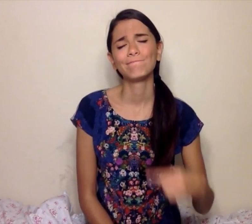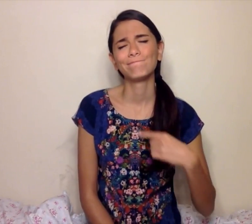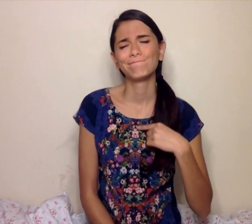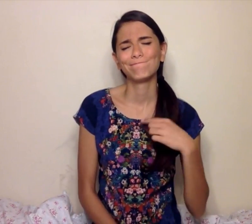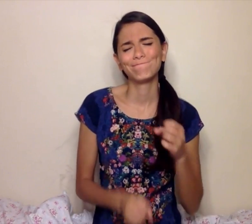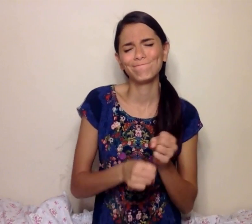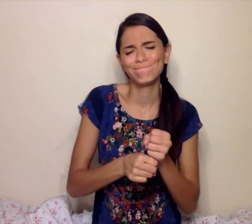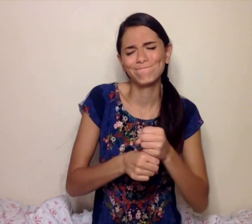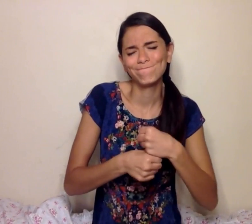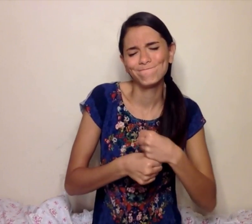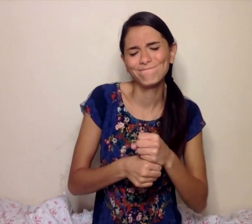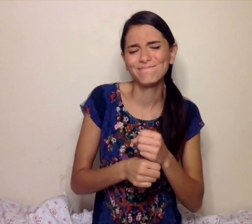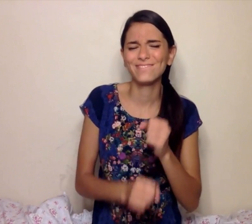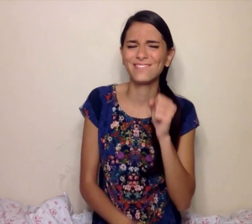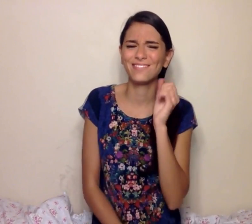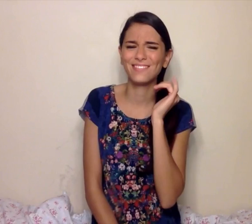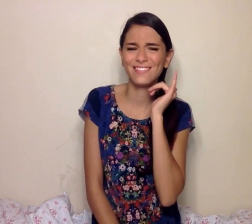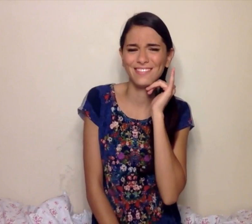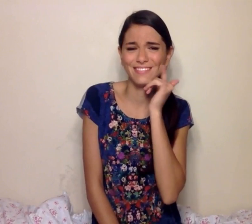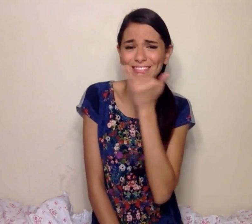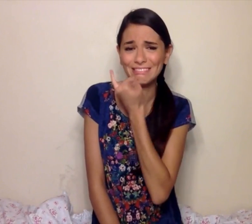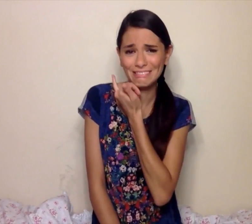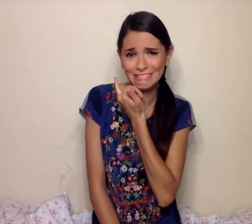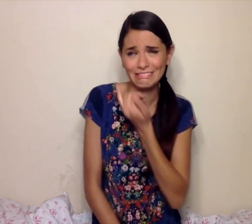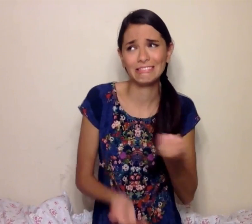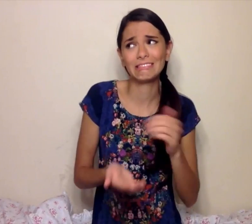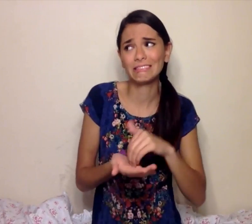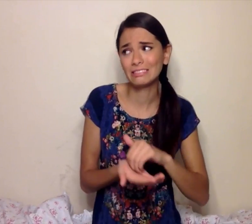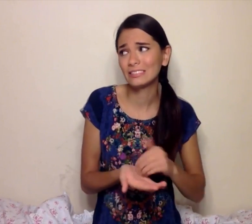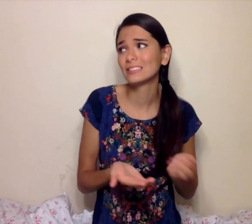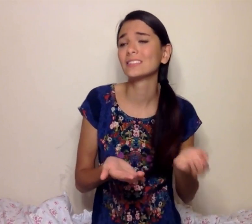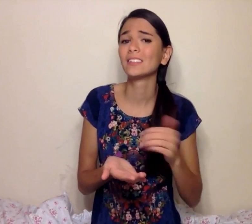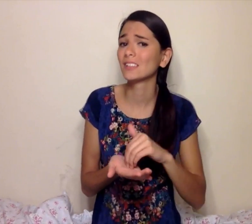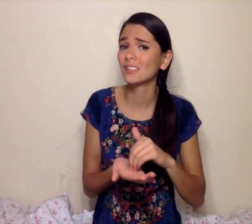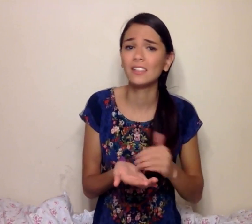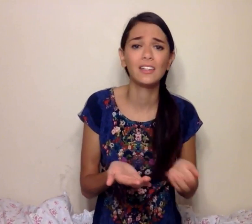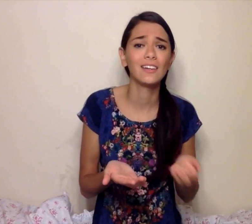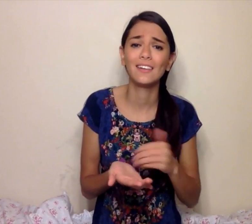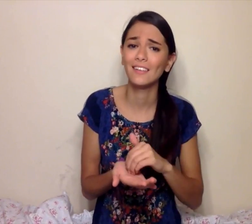Well, I'll just keep on making the same mistakes